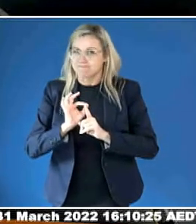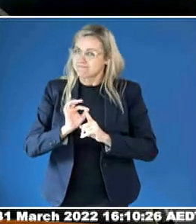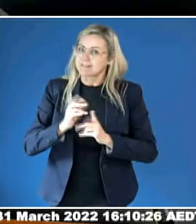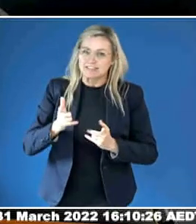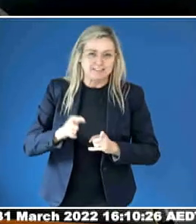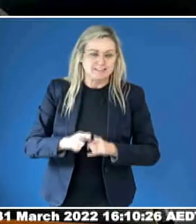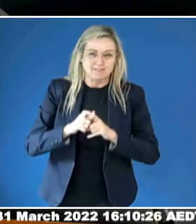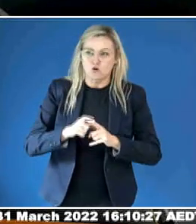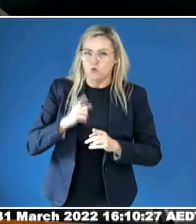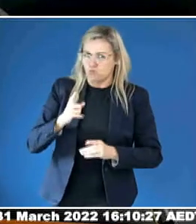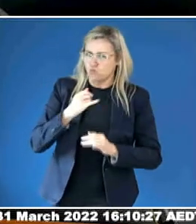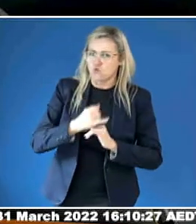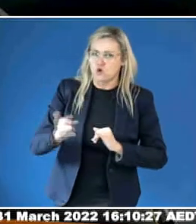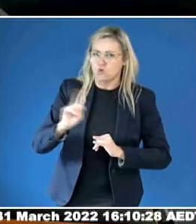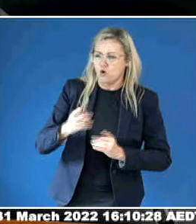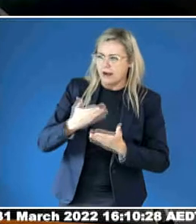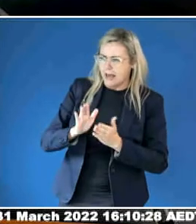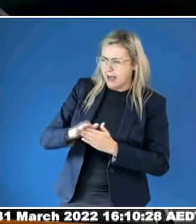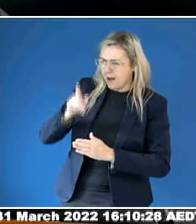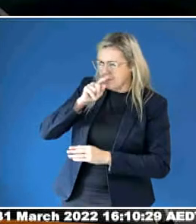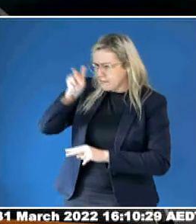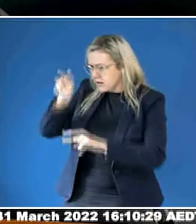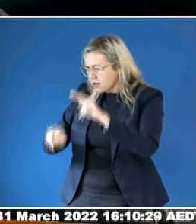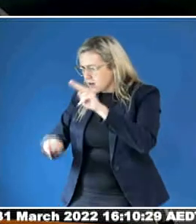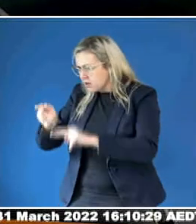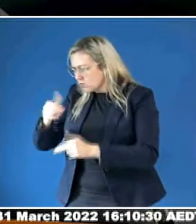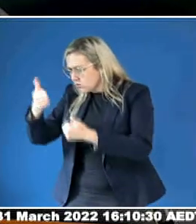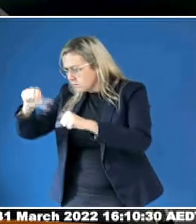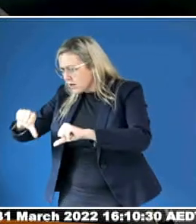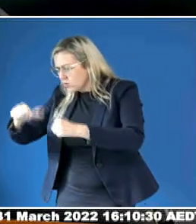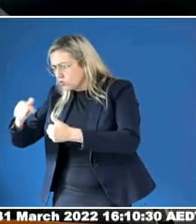people. I would like to think things have gotten better for people like me since I was